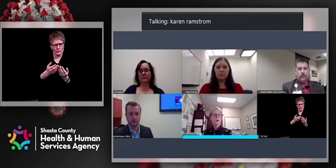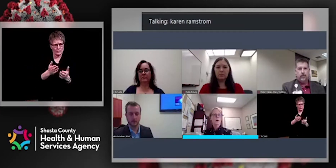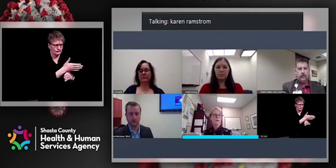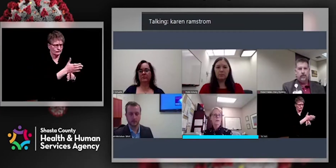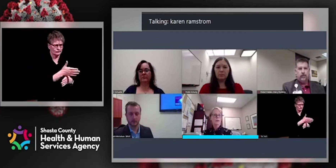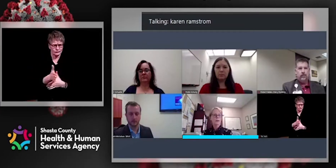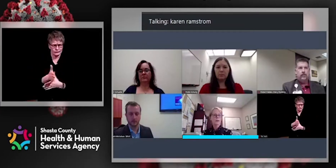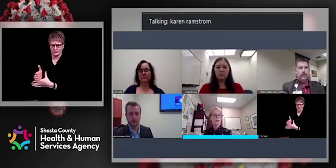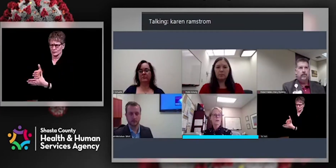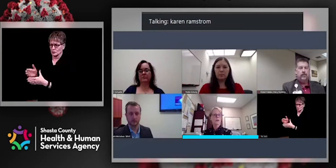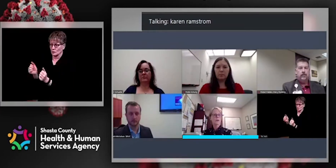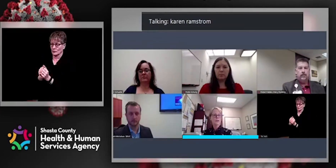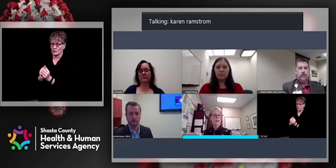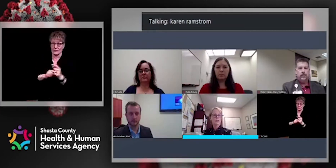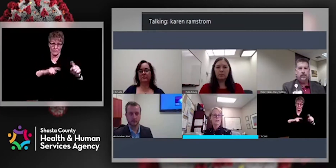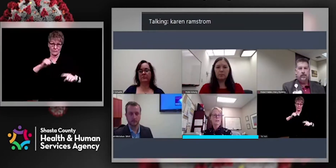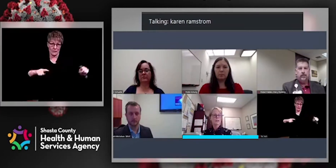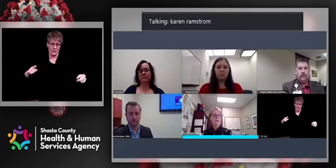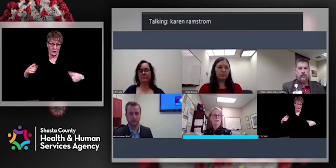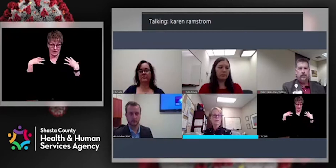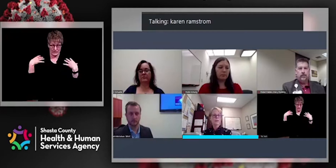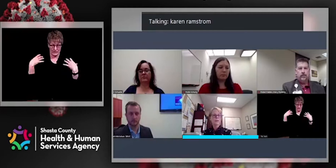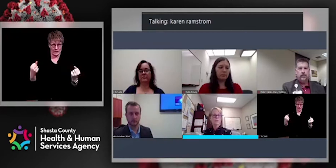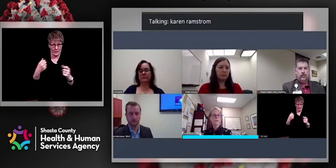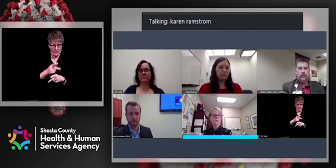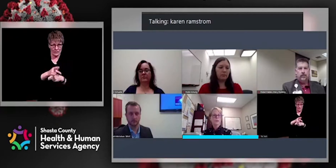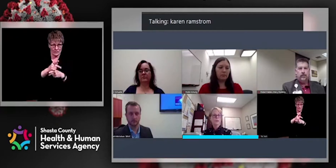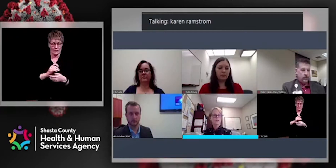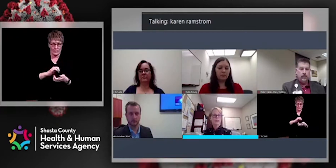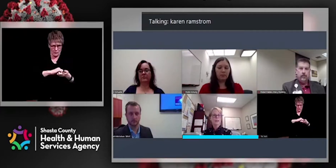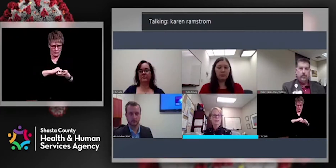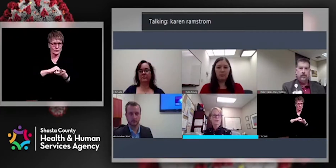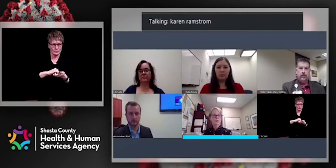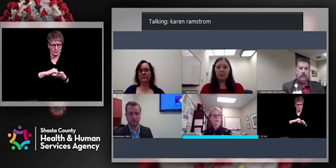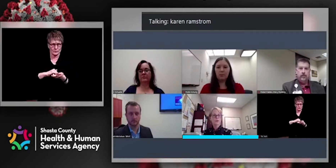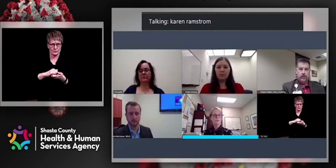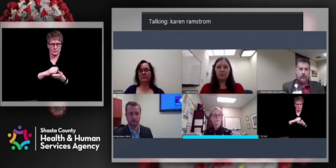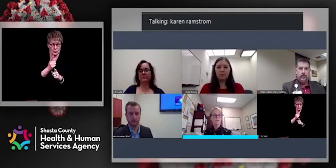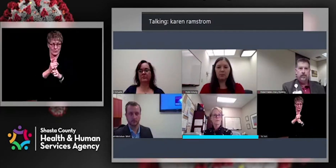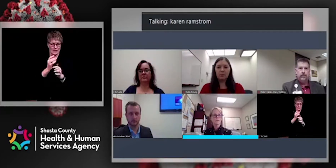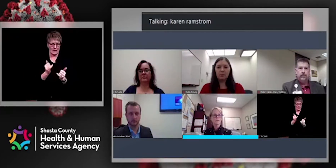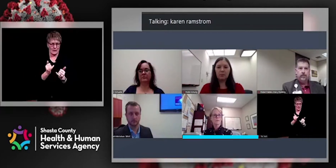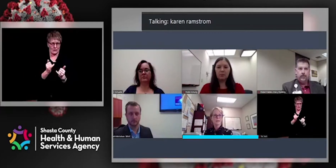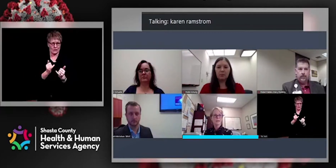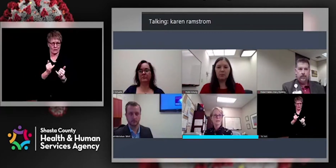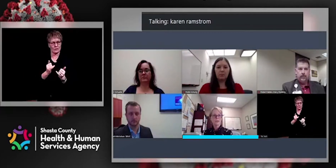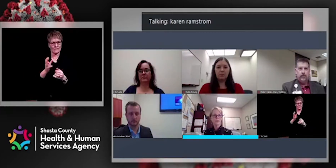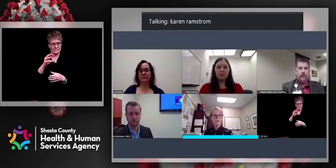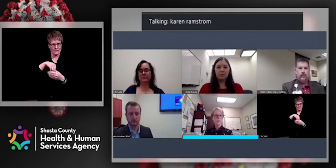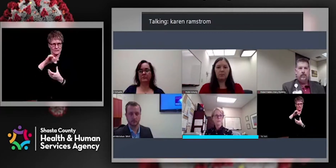who are in the early phases of this vaccine distribution. Happy to answer questions, as well.